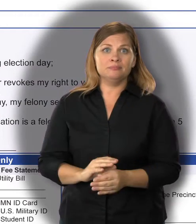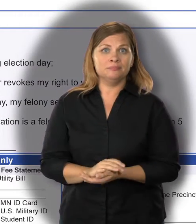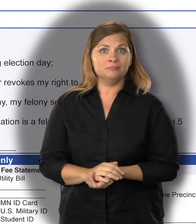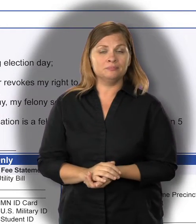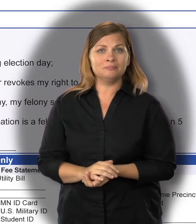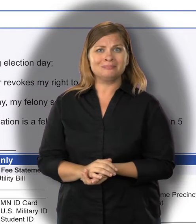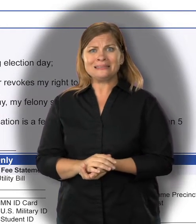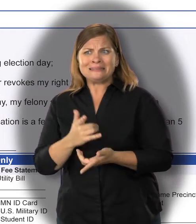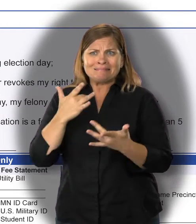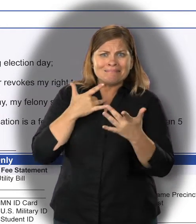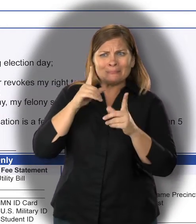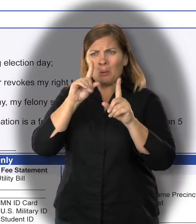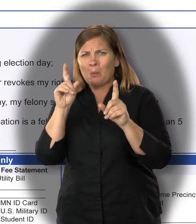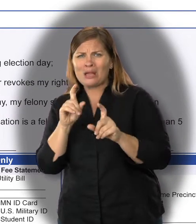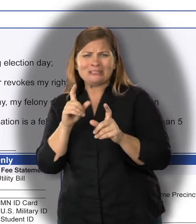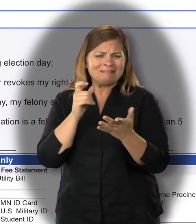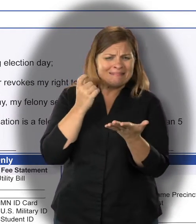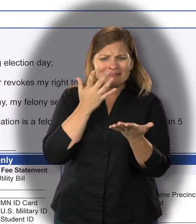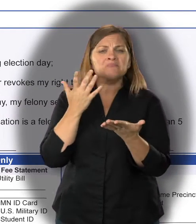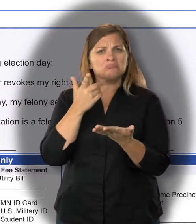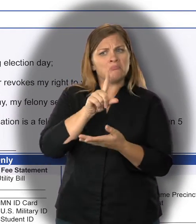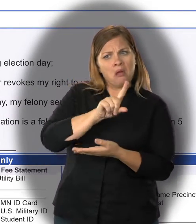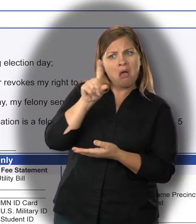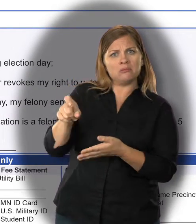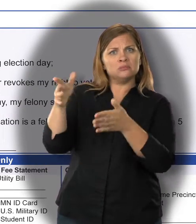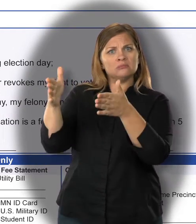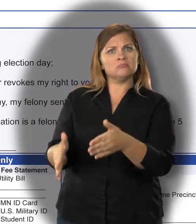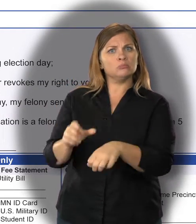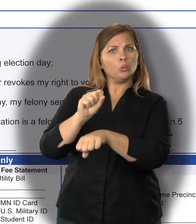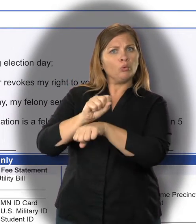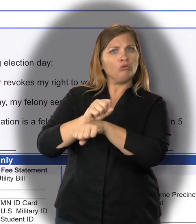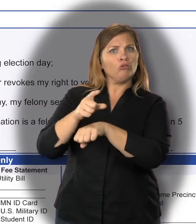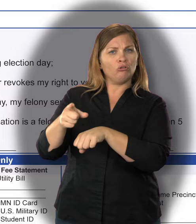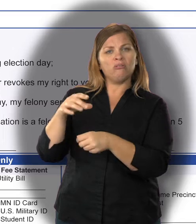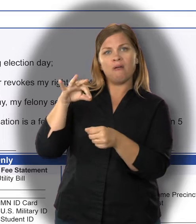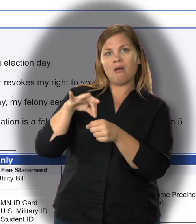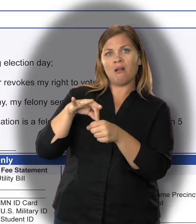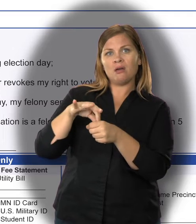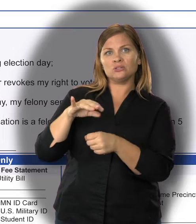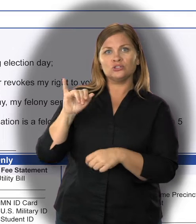If you have any questions, ask the election judge.